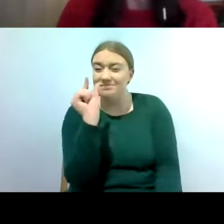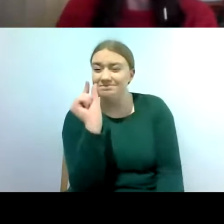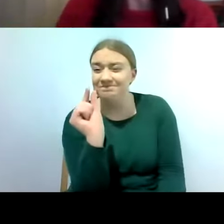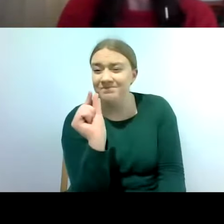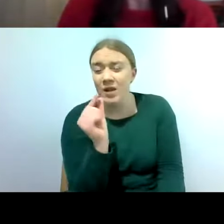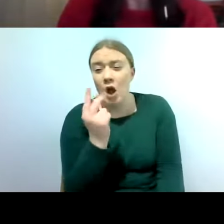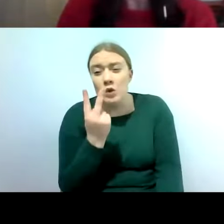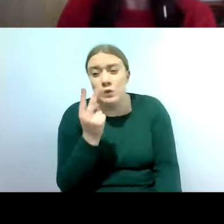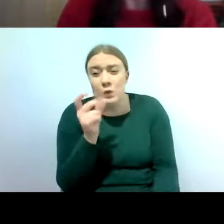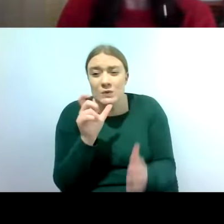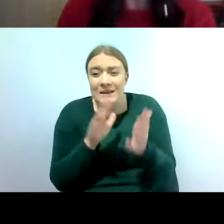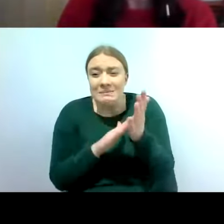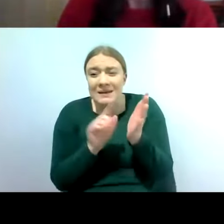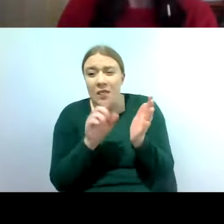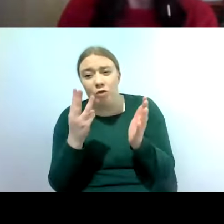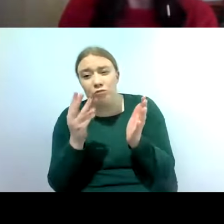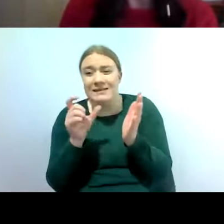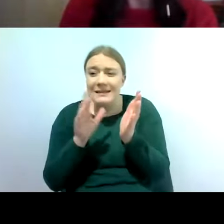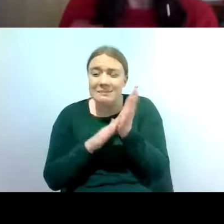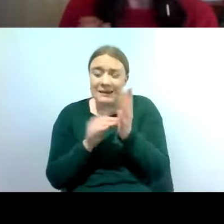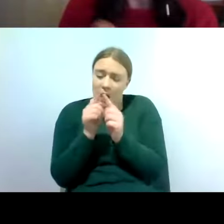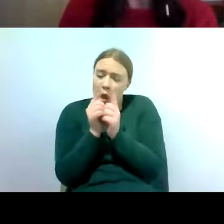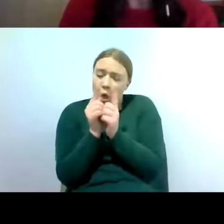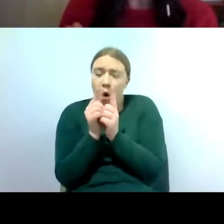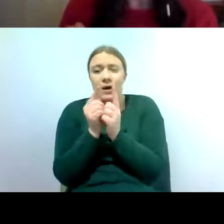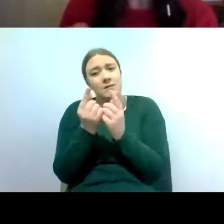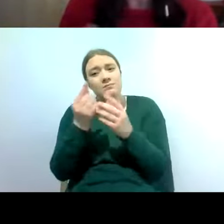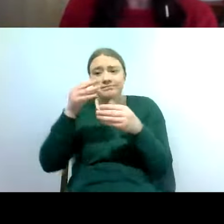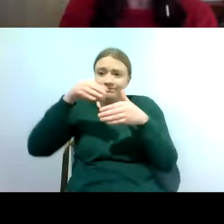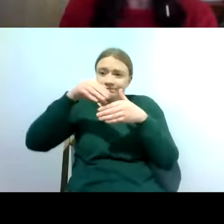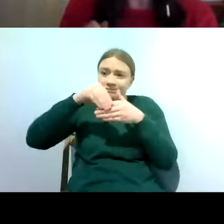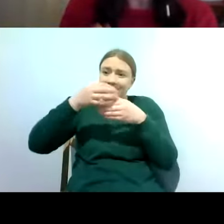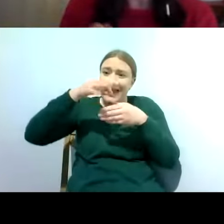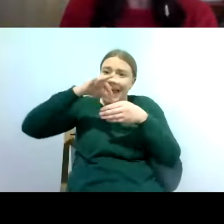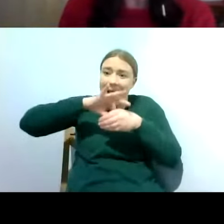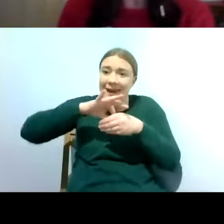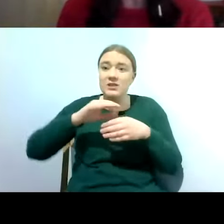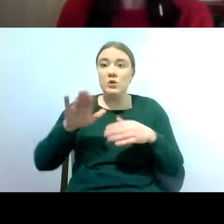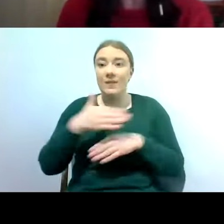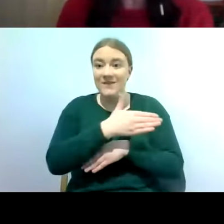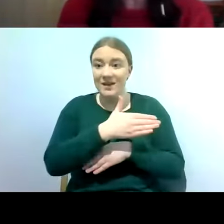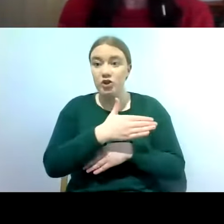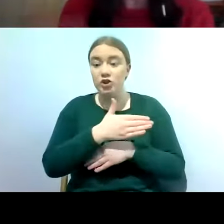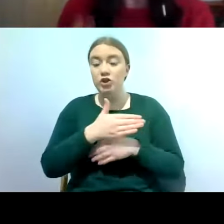centimeters long and um it's actually surgically implanted just inside the fish so they're